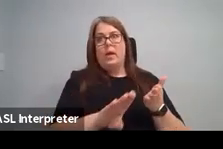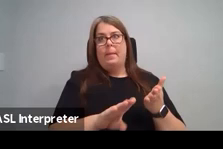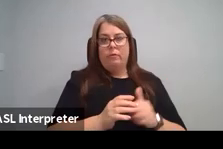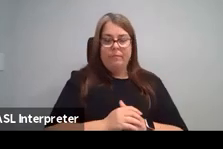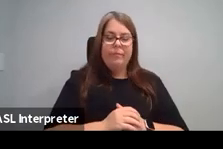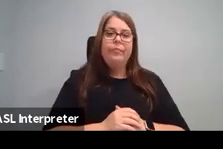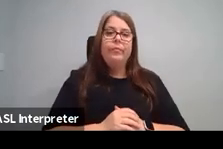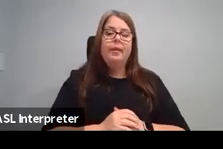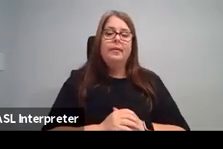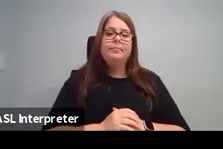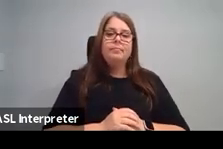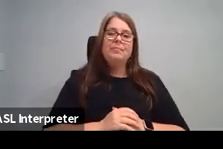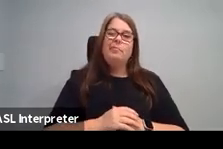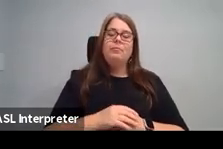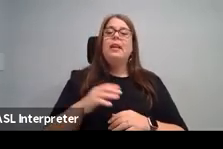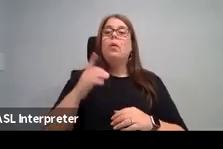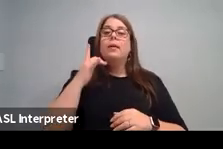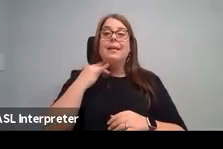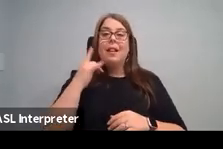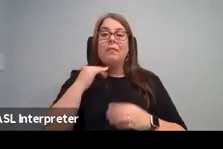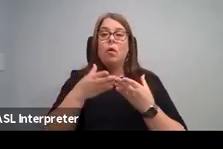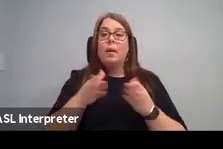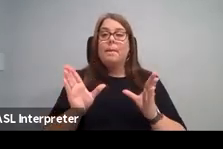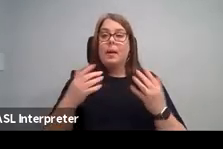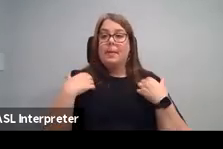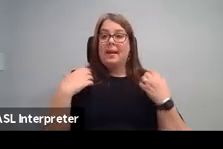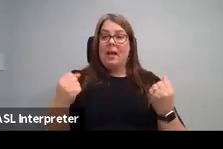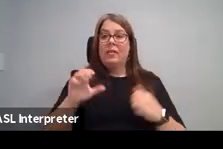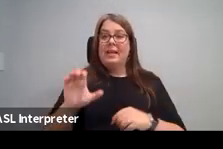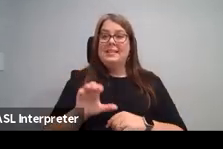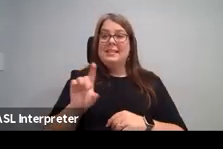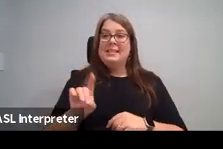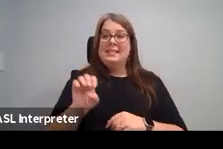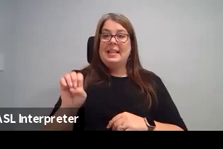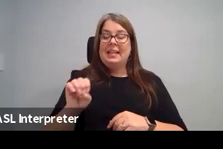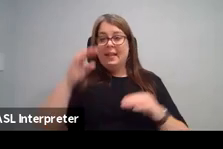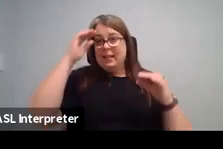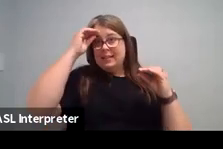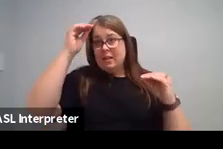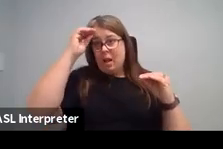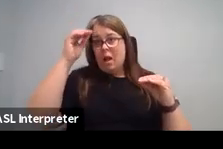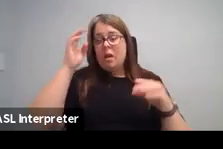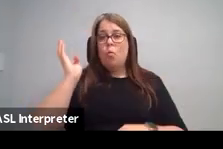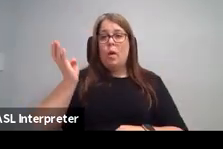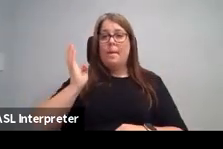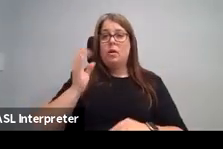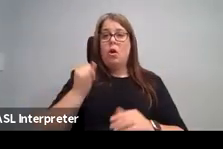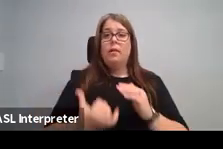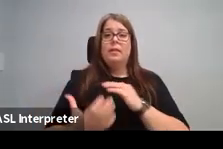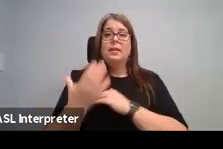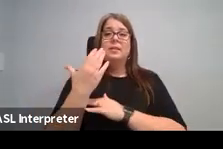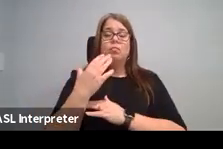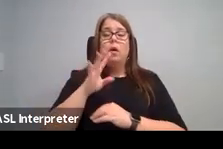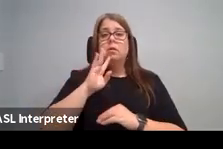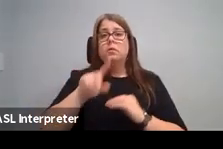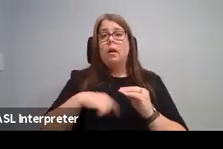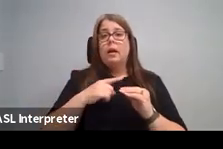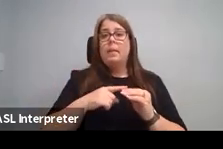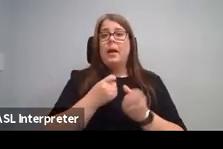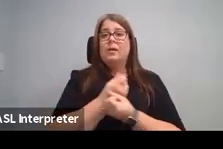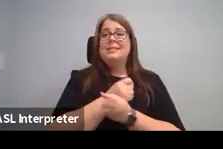Allison Frenzel : Um, California public health and CD. He did a webinar this morning to address those convert that conversation around the safe return to school.